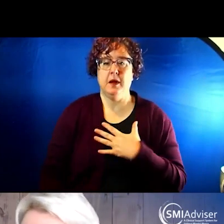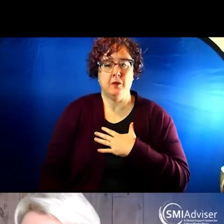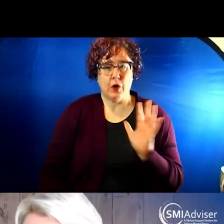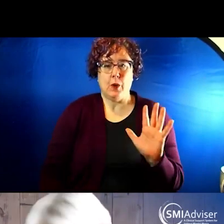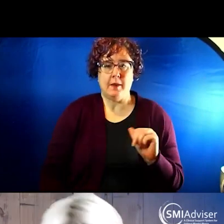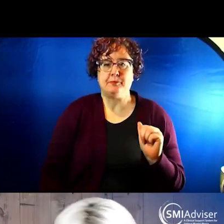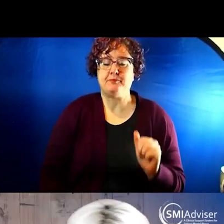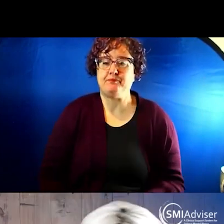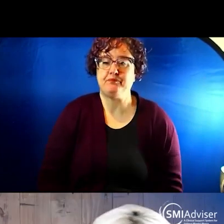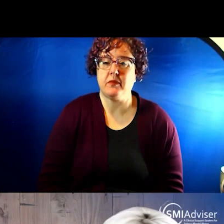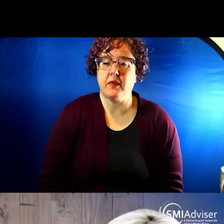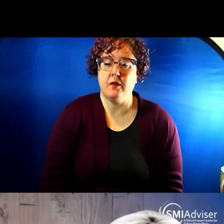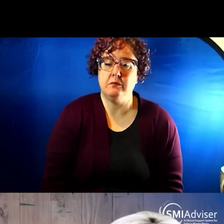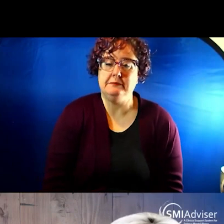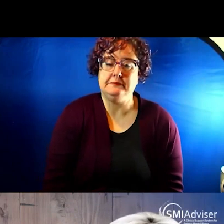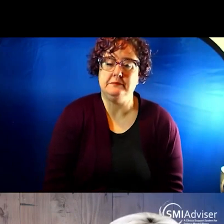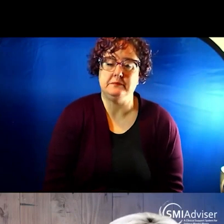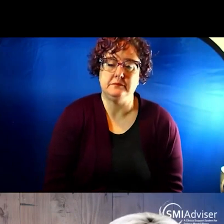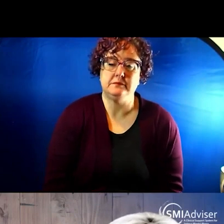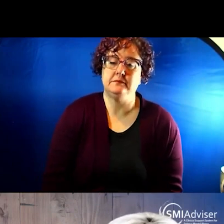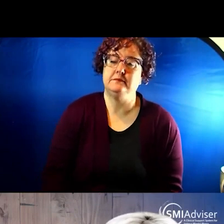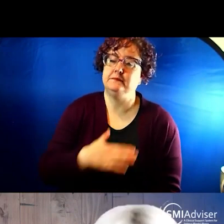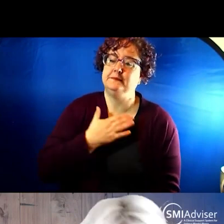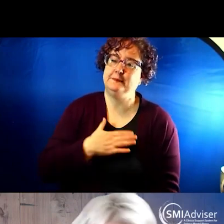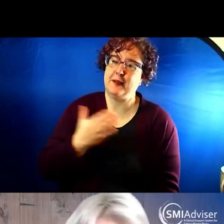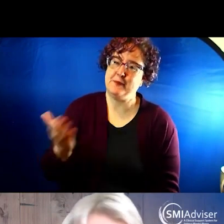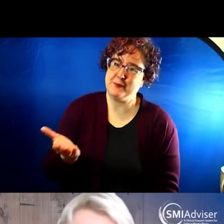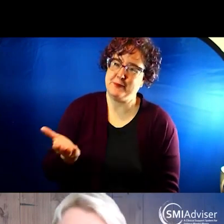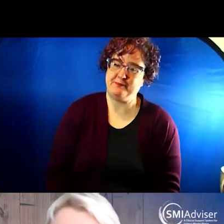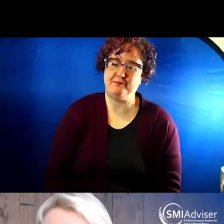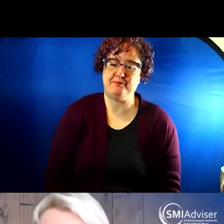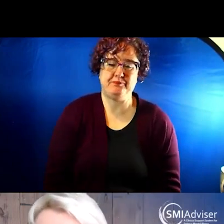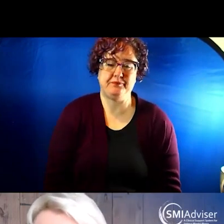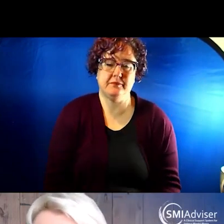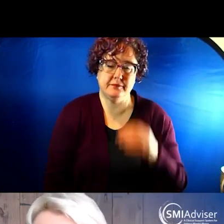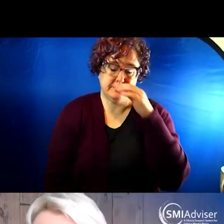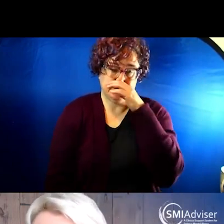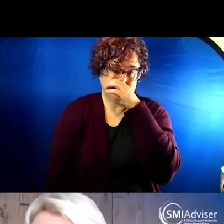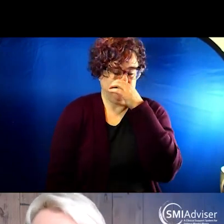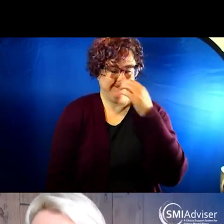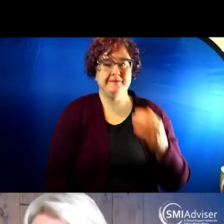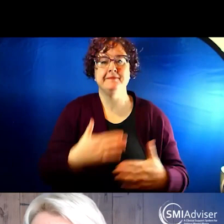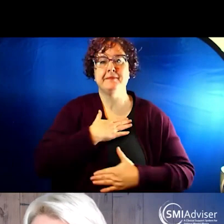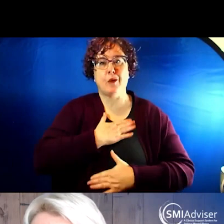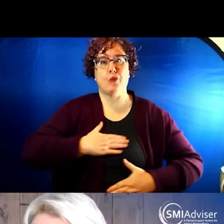TAKE A BREATH. I AM HAPPY TO BE HERE AND I AM GRATEFUL THIS EXISTS.